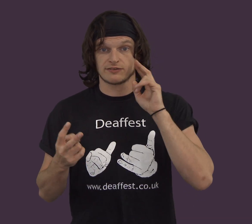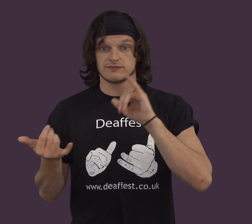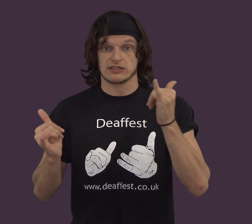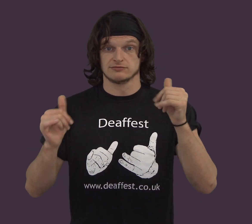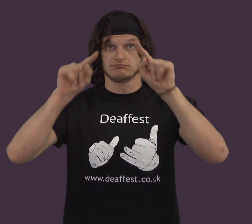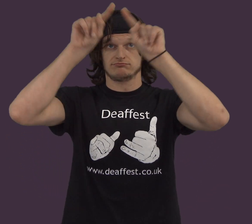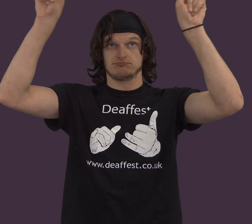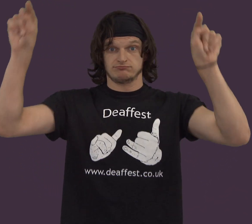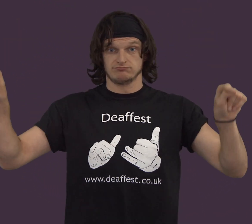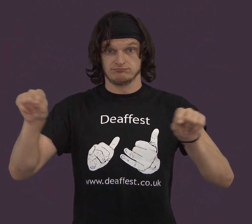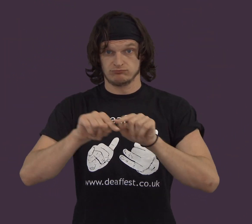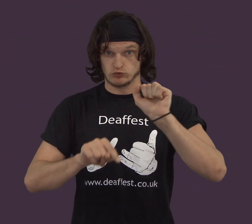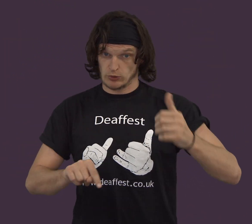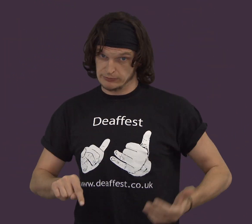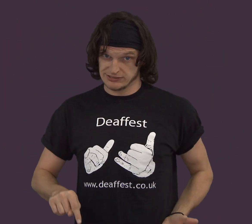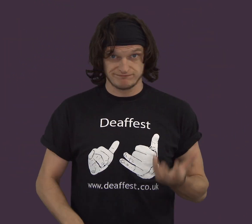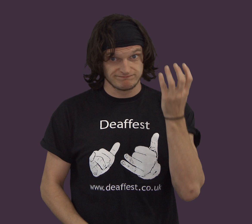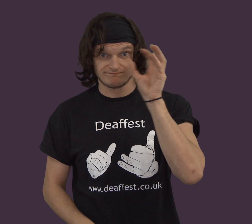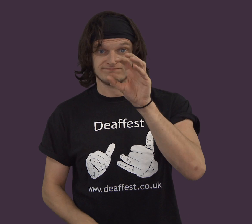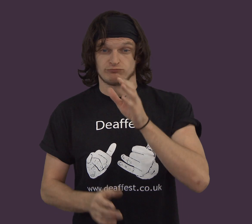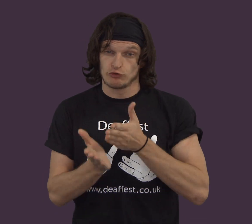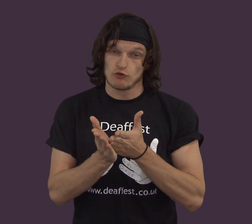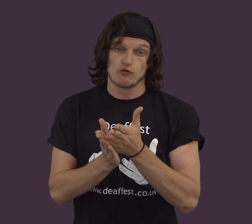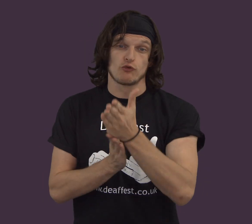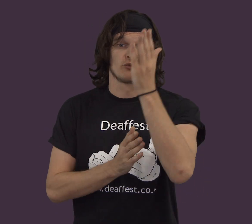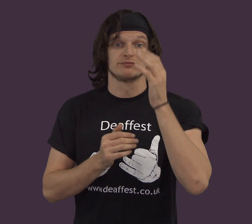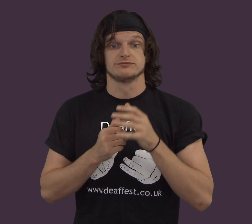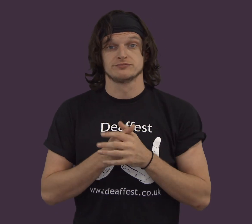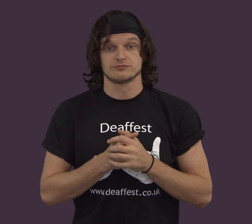We can display your logo on the big screen during the Deaffest weekend.